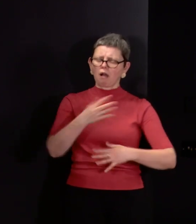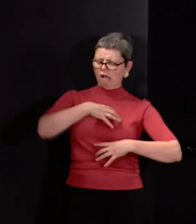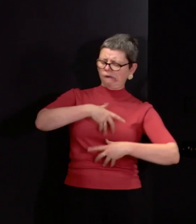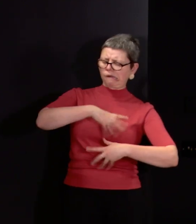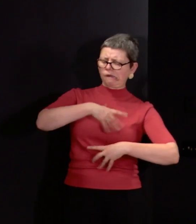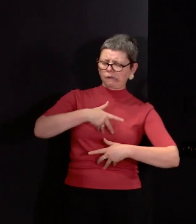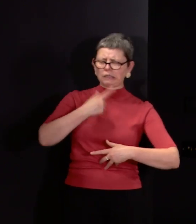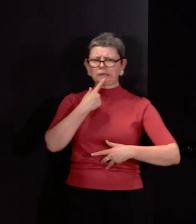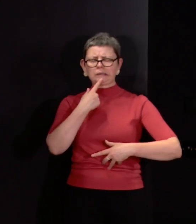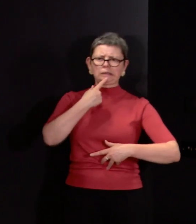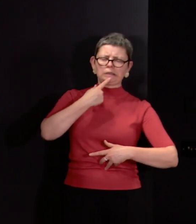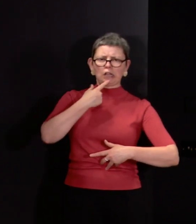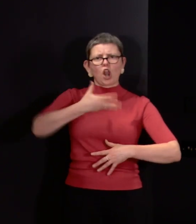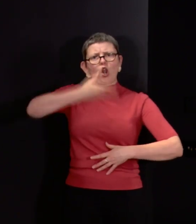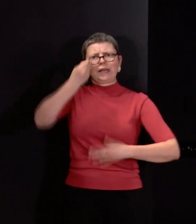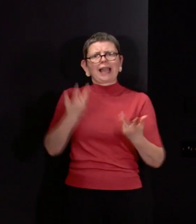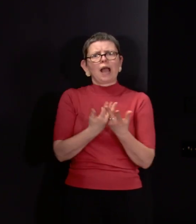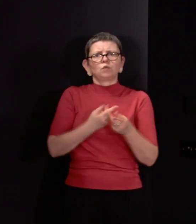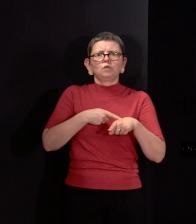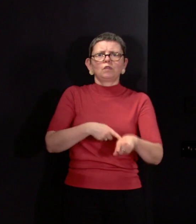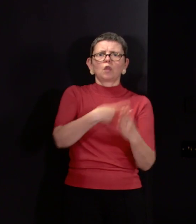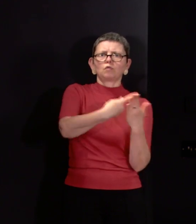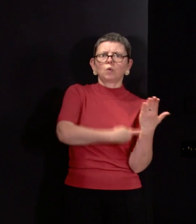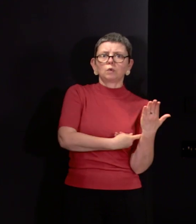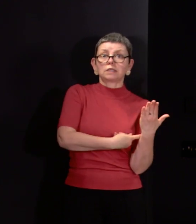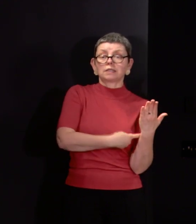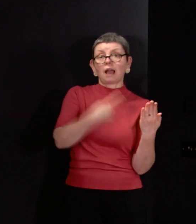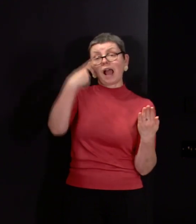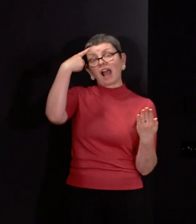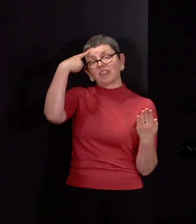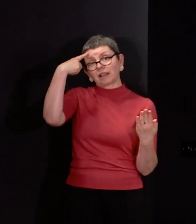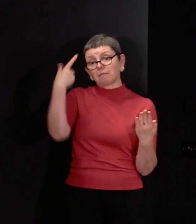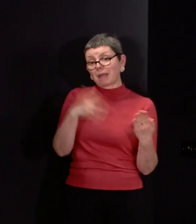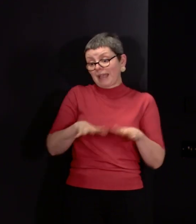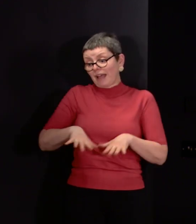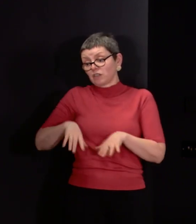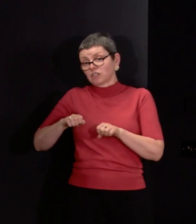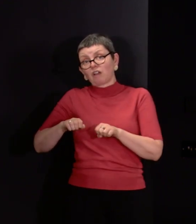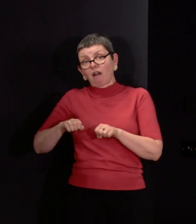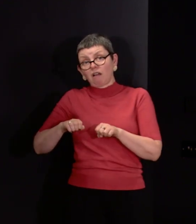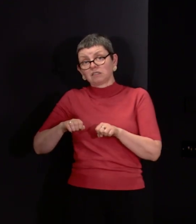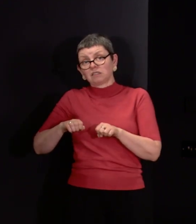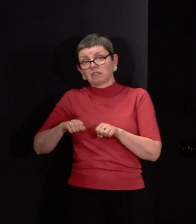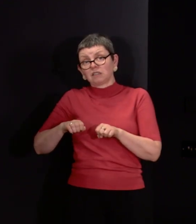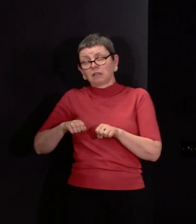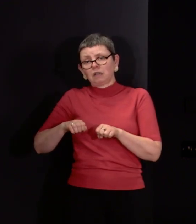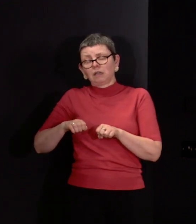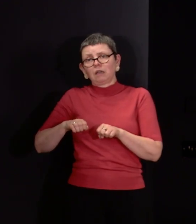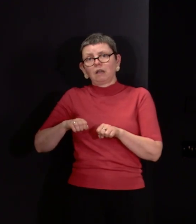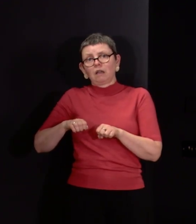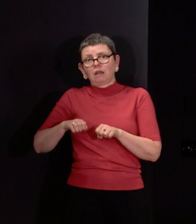guidance. If anything I think maybe in the early days and weeks, there was not only a